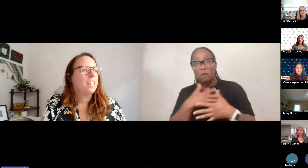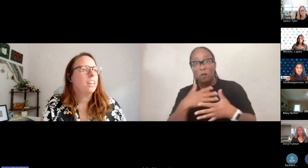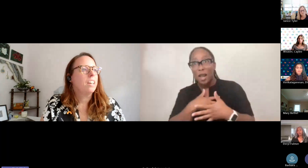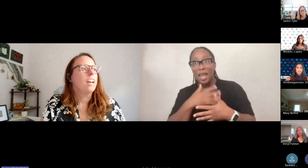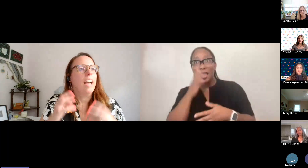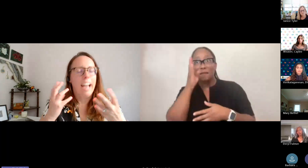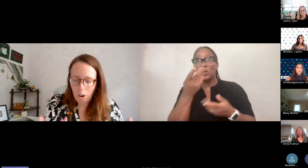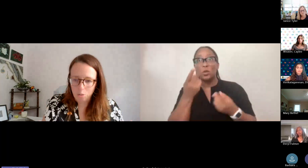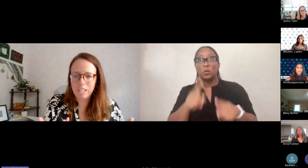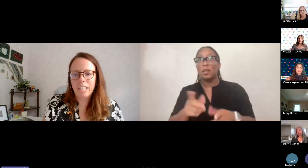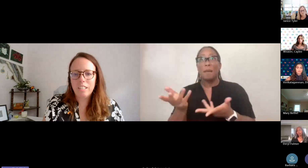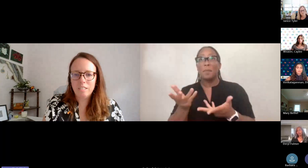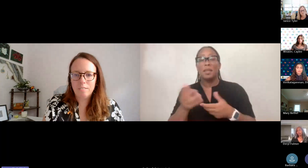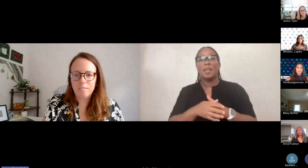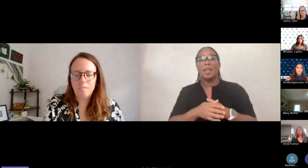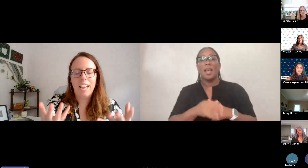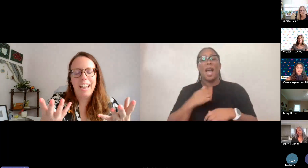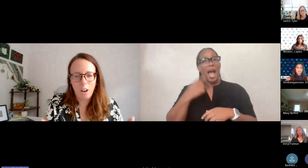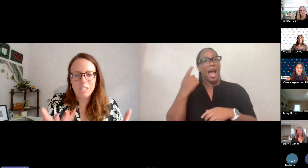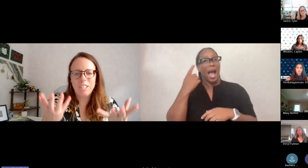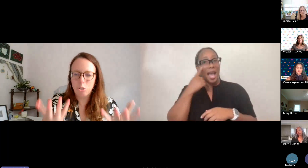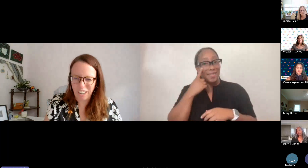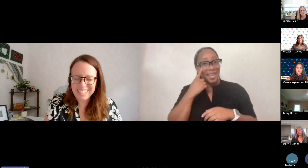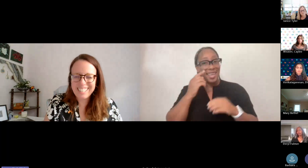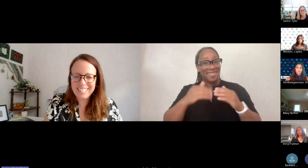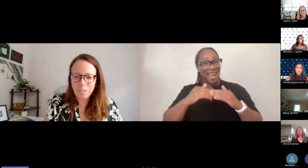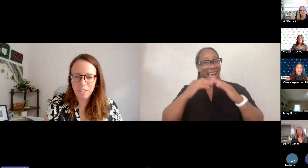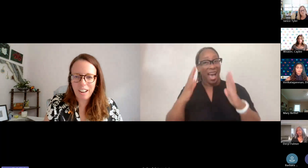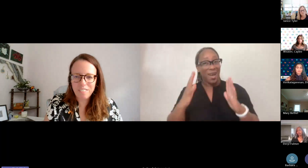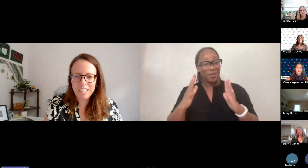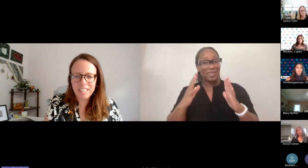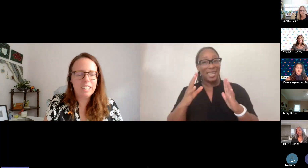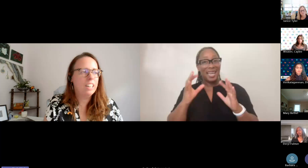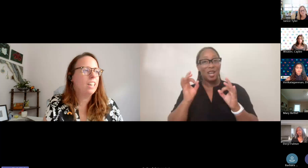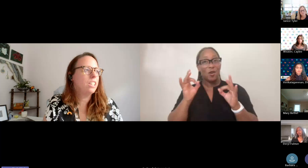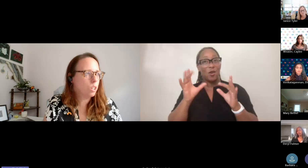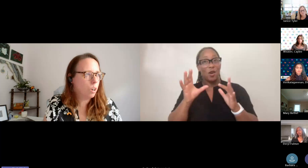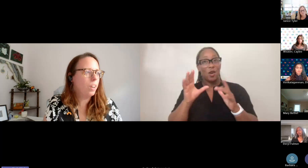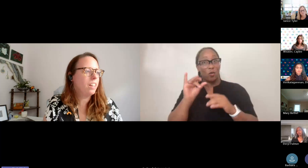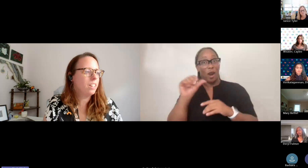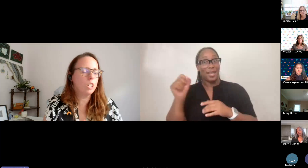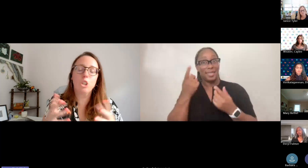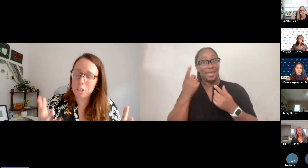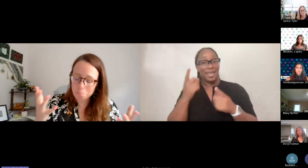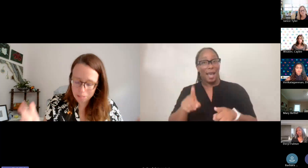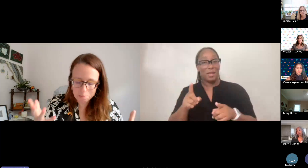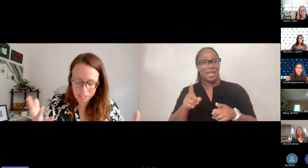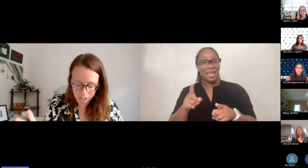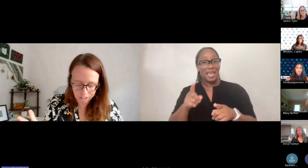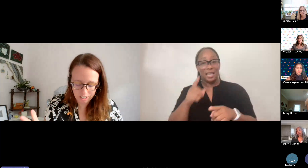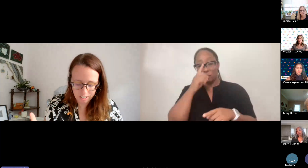I actually think housing the housing crisis that we're having is going could